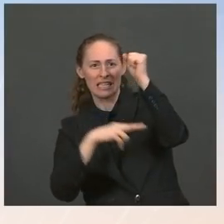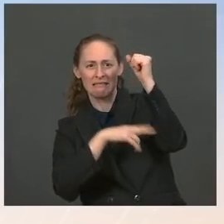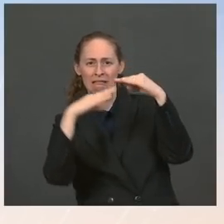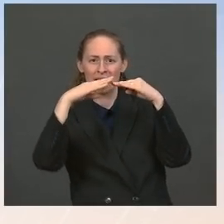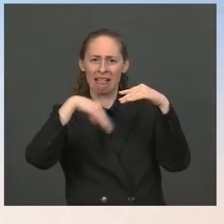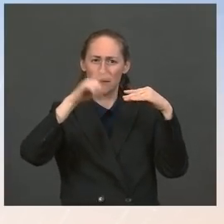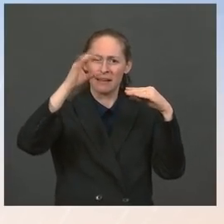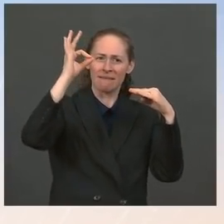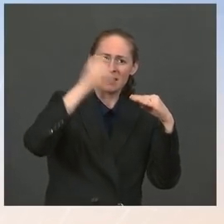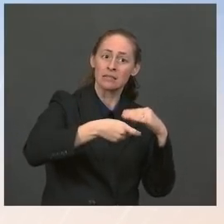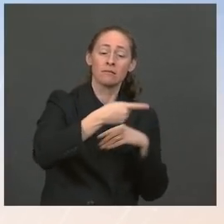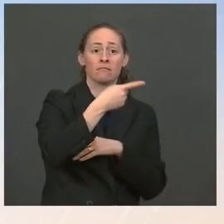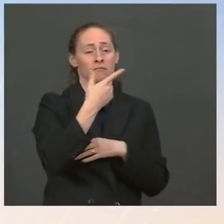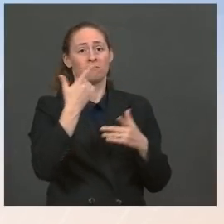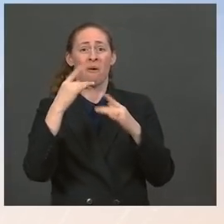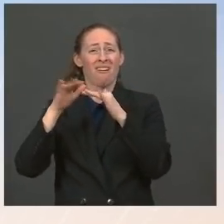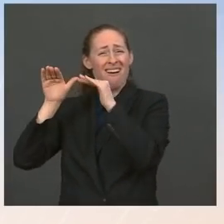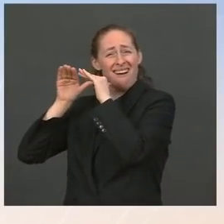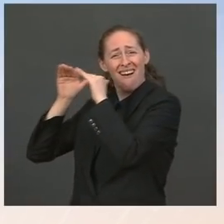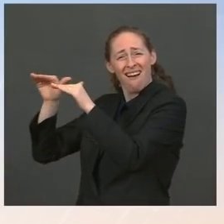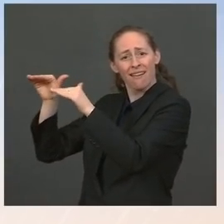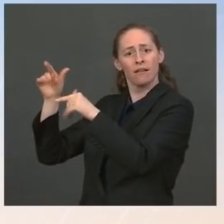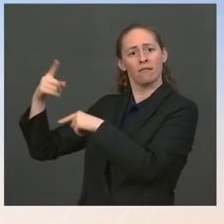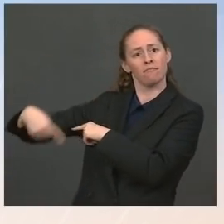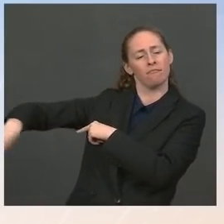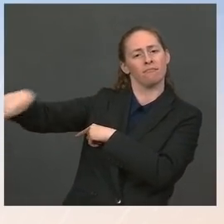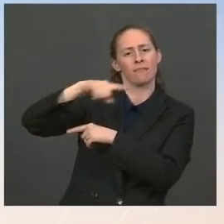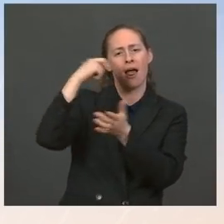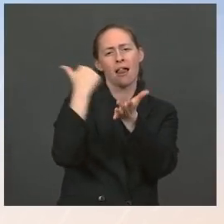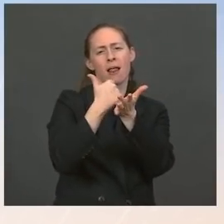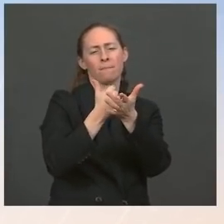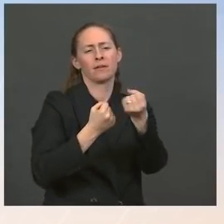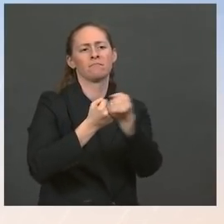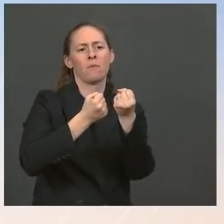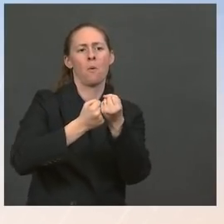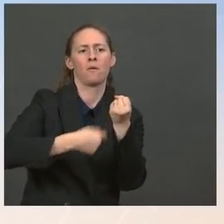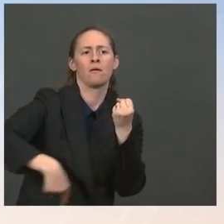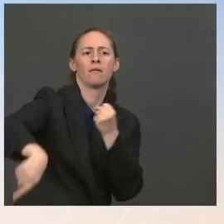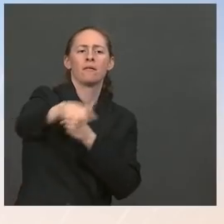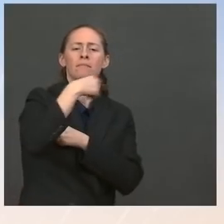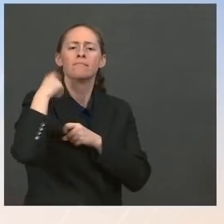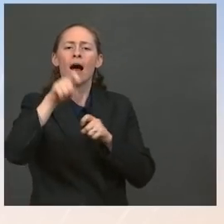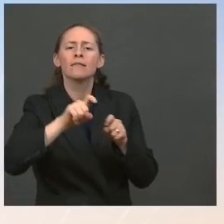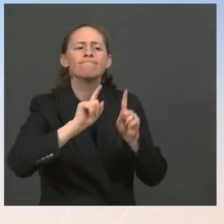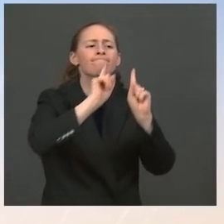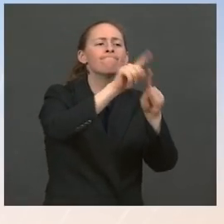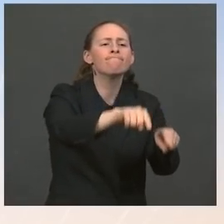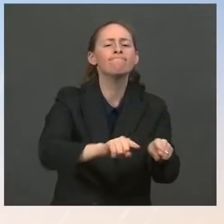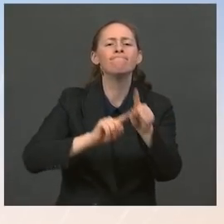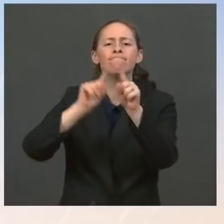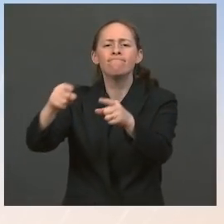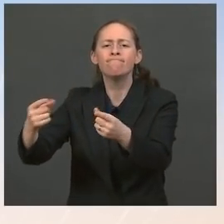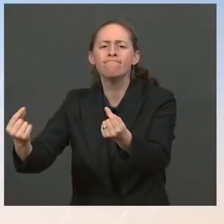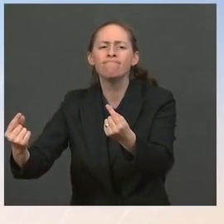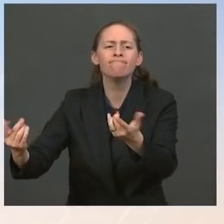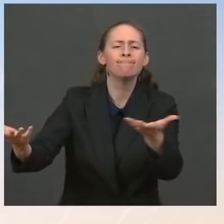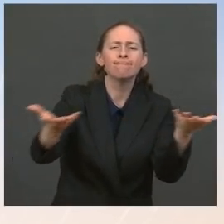But I do think it's important for us to go out there, especially in communities where a member of Congress or the Senate played an important role.